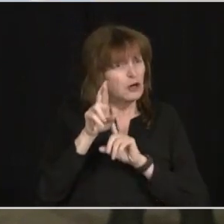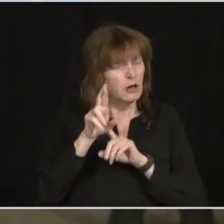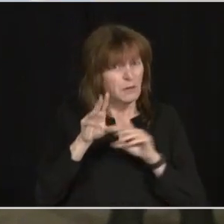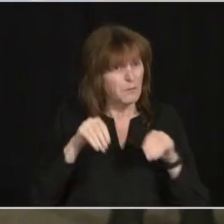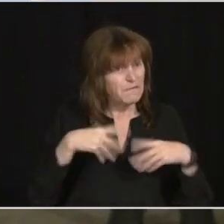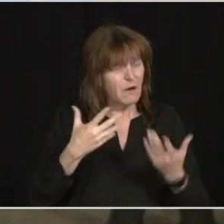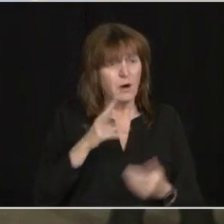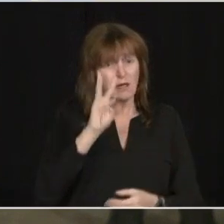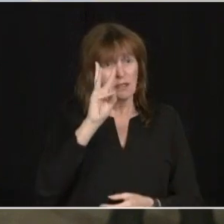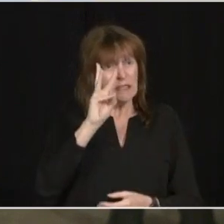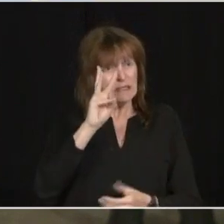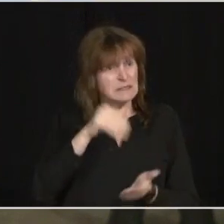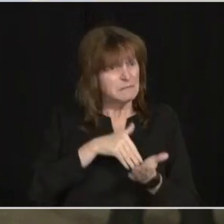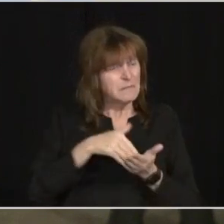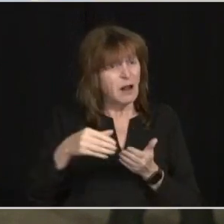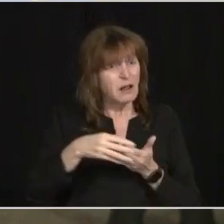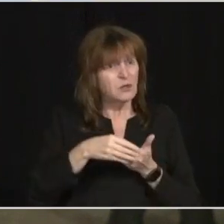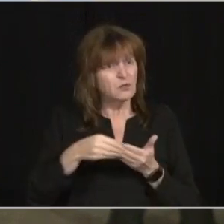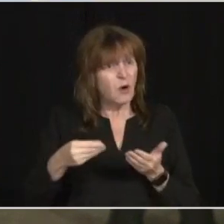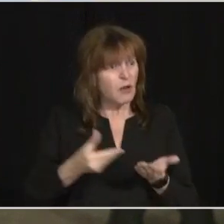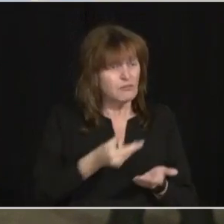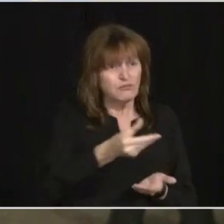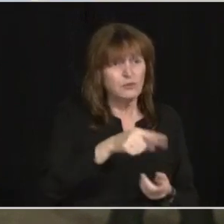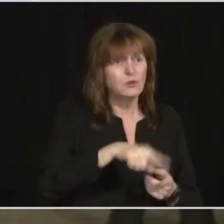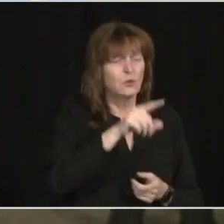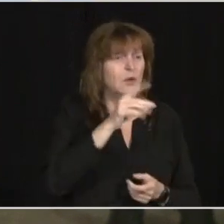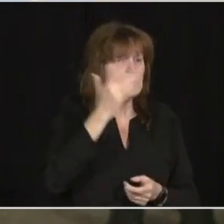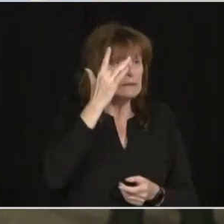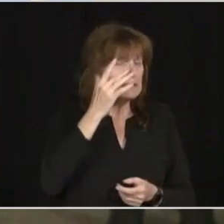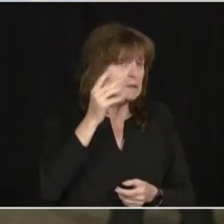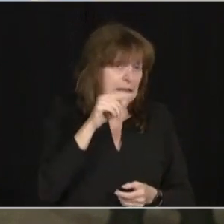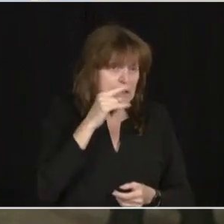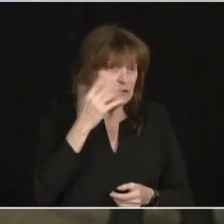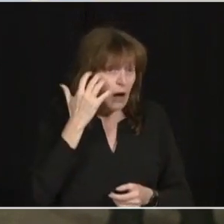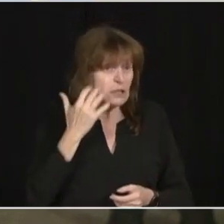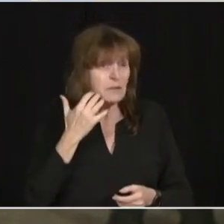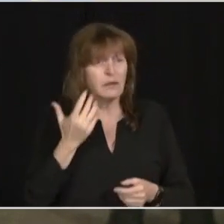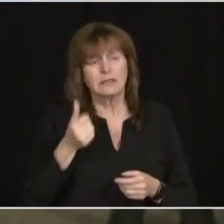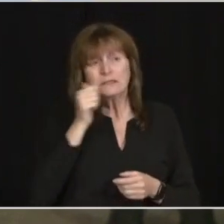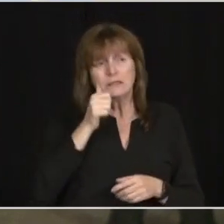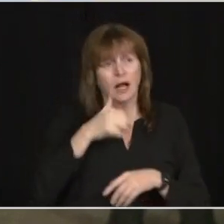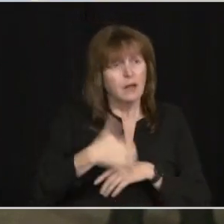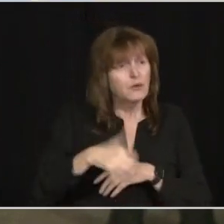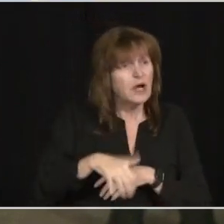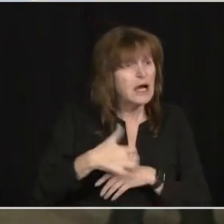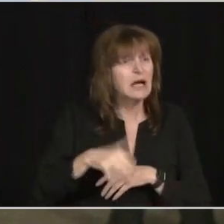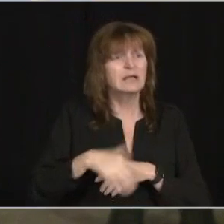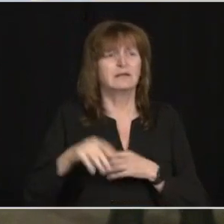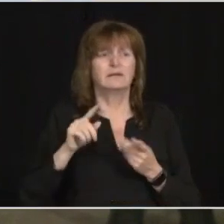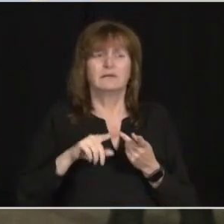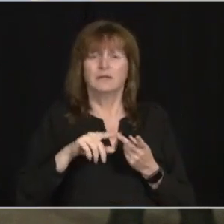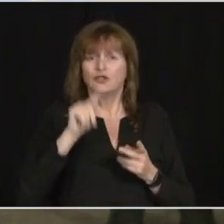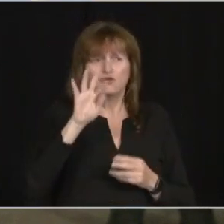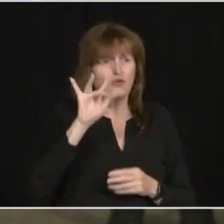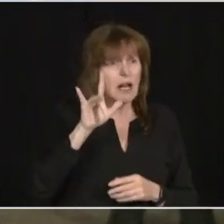kids hospital, daily bread food bank, trillium food partners and many others. This money will help provide